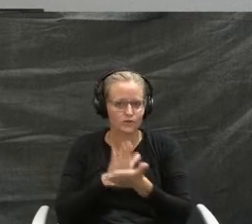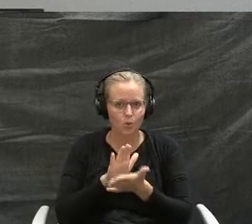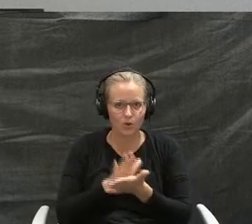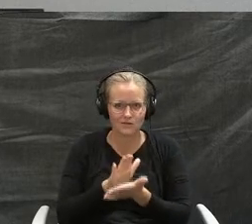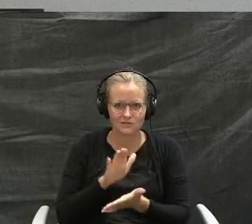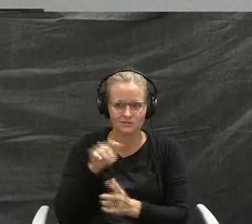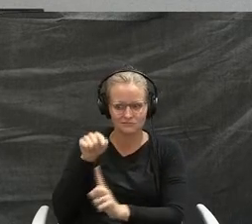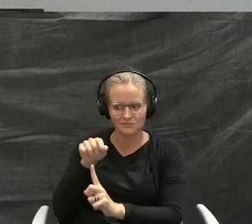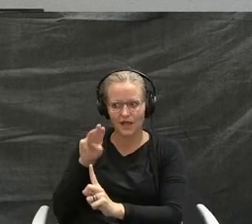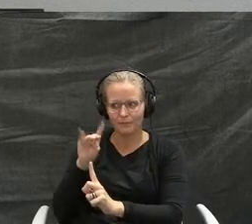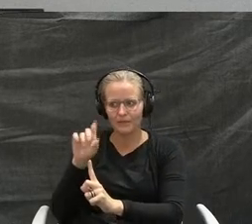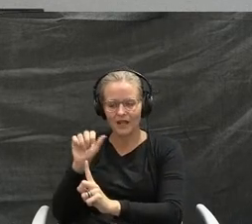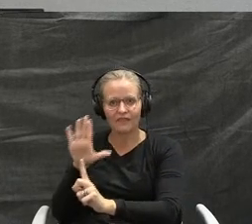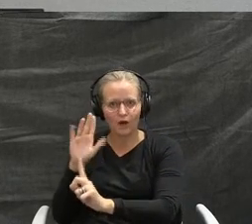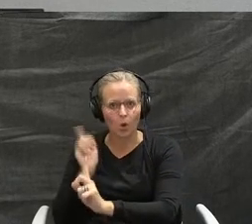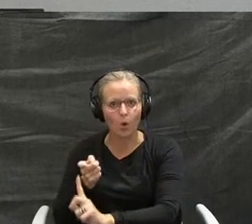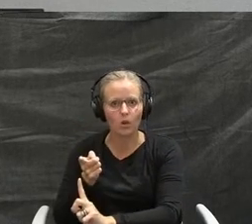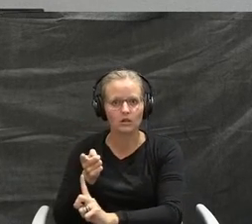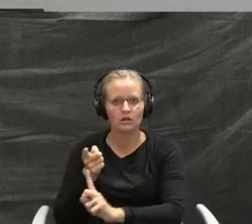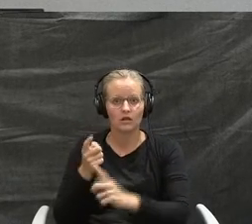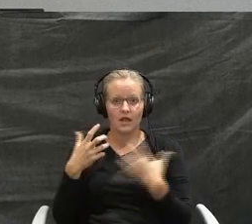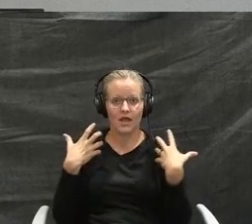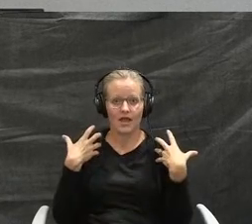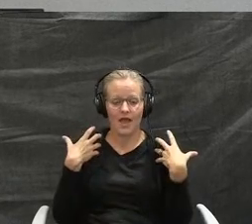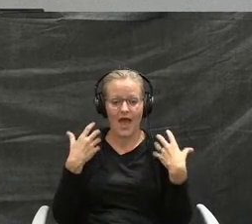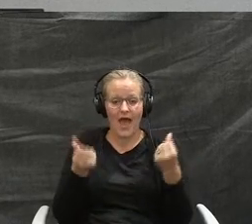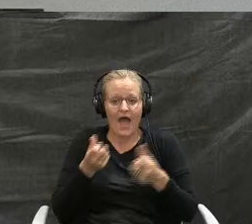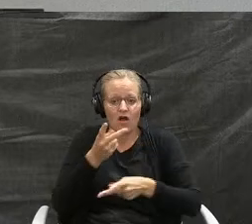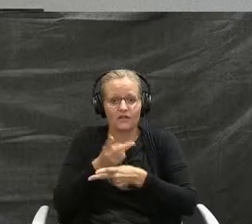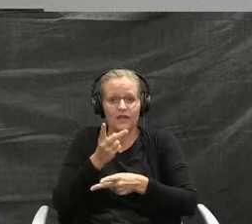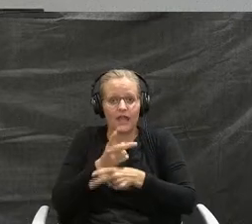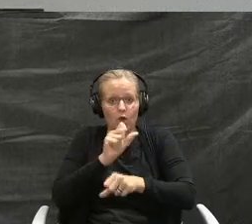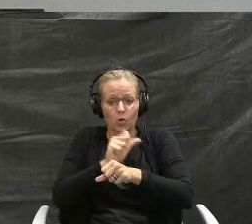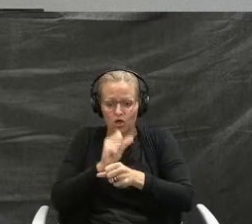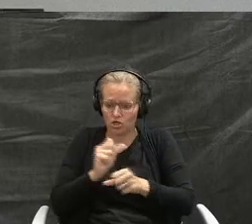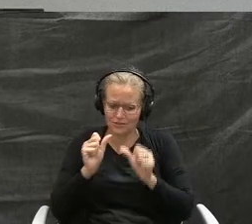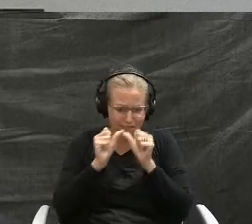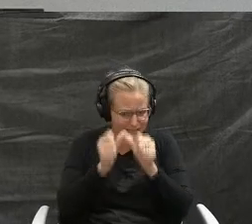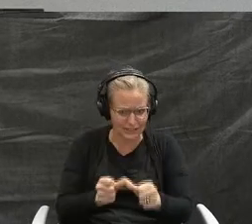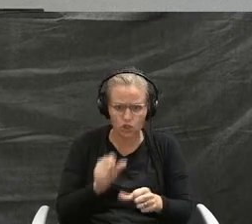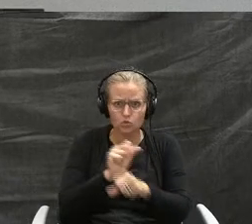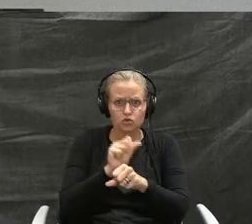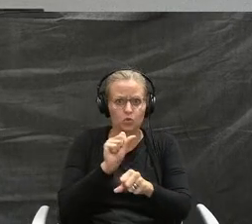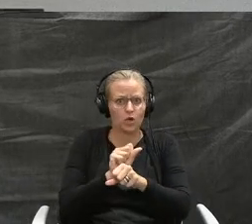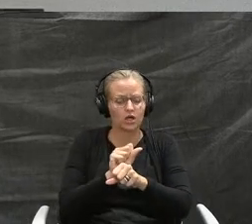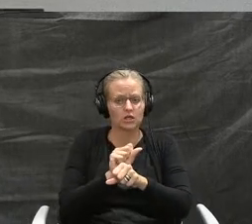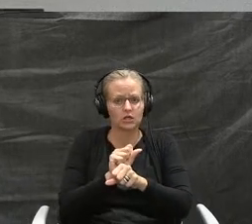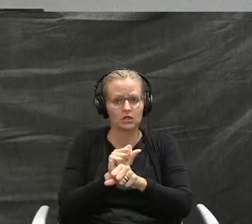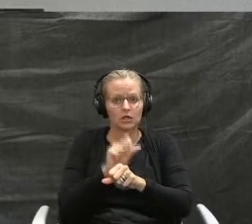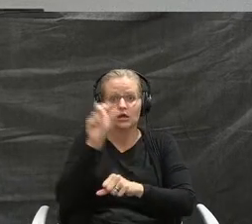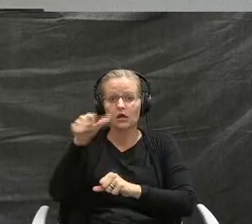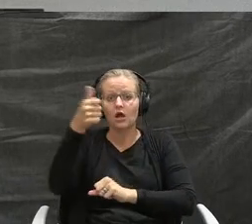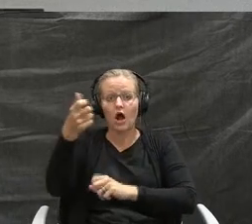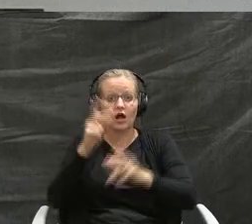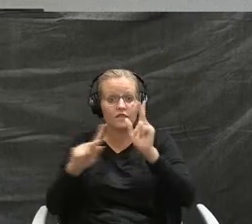closure and continue to be at work. Others in our economy are back to working with the public.